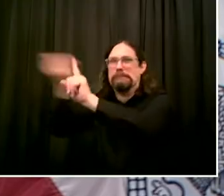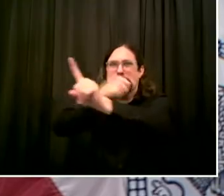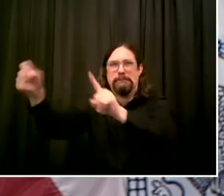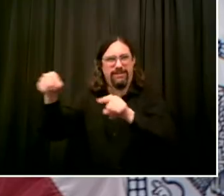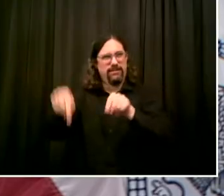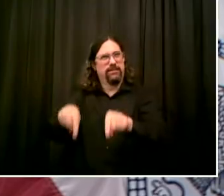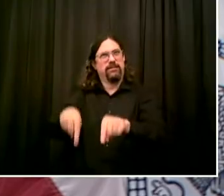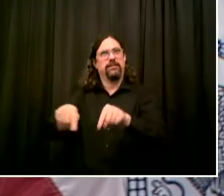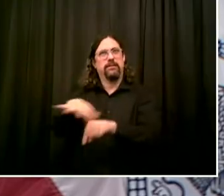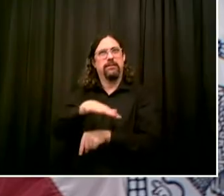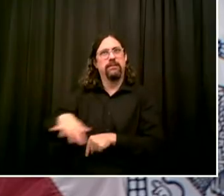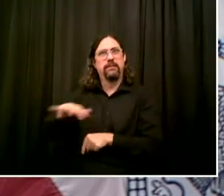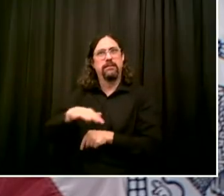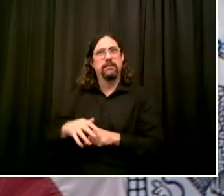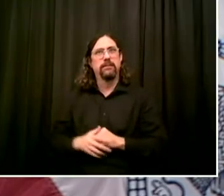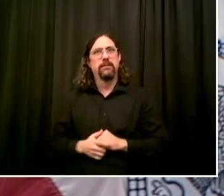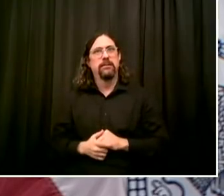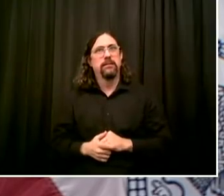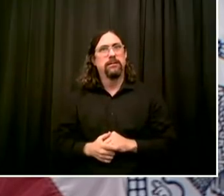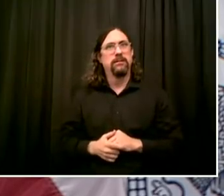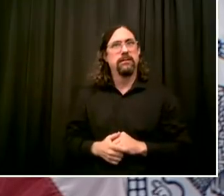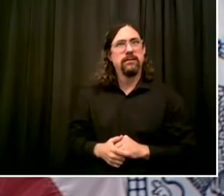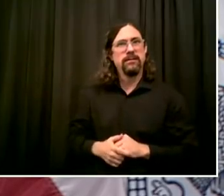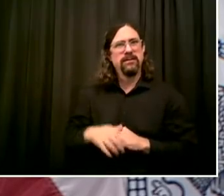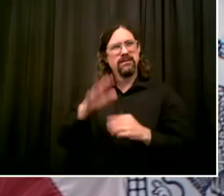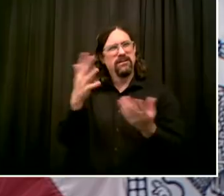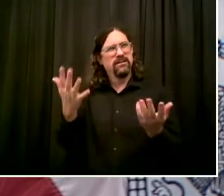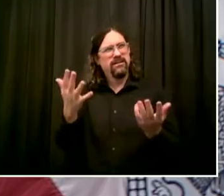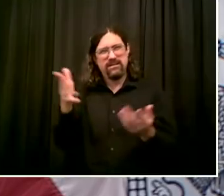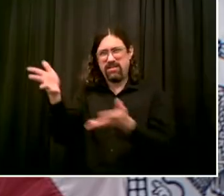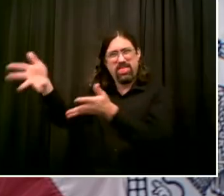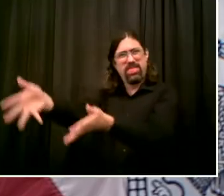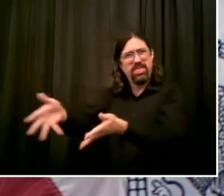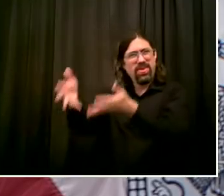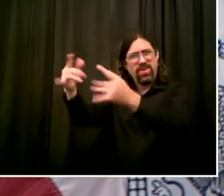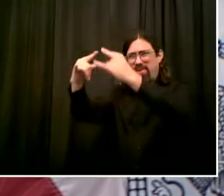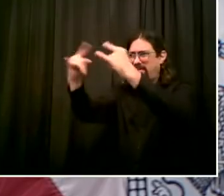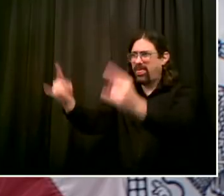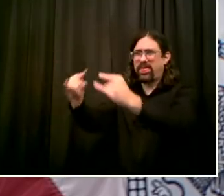REFUSES TO ACCEPT IT AS THE LPOICGE O INA ND DISPERSE THE